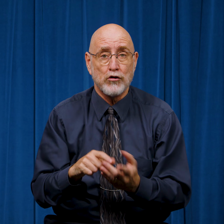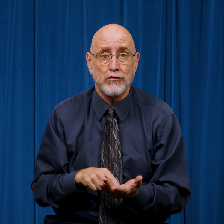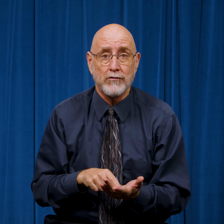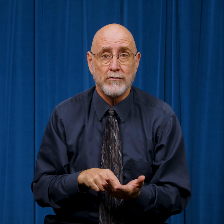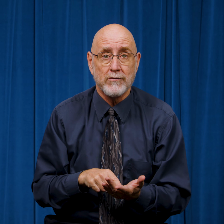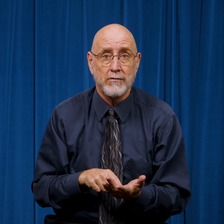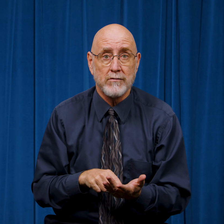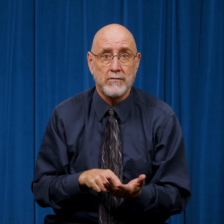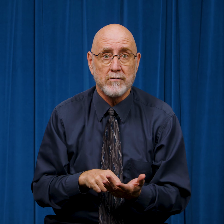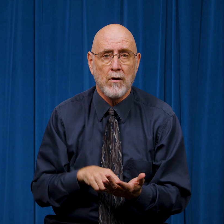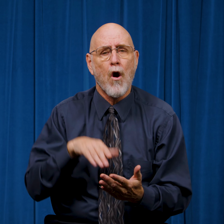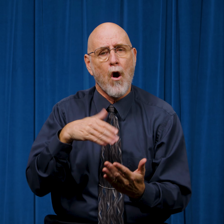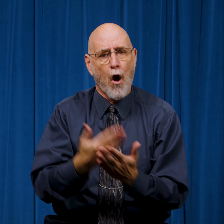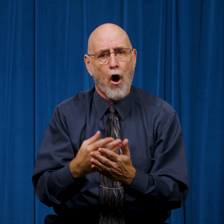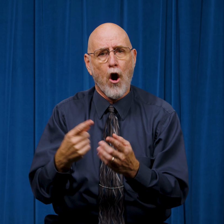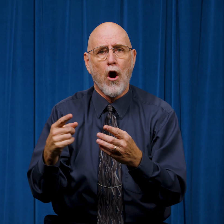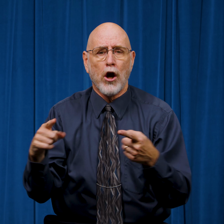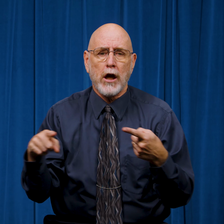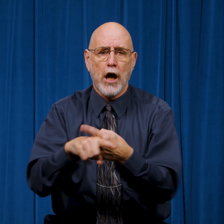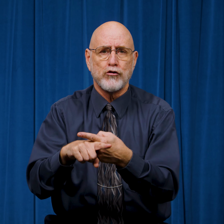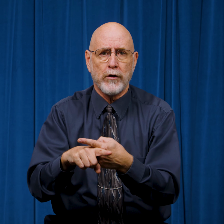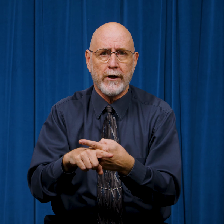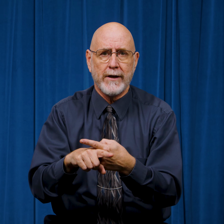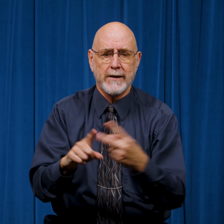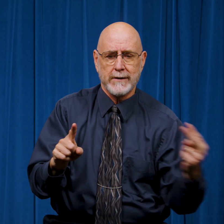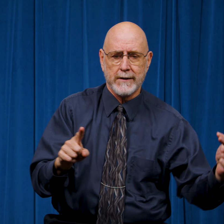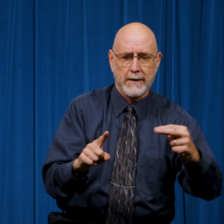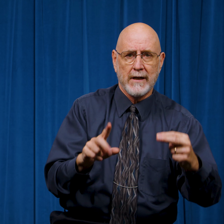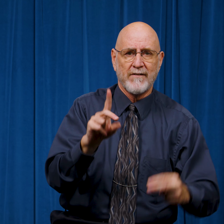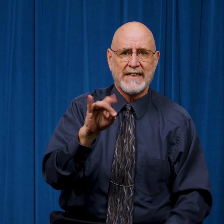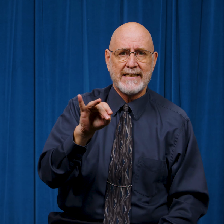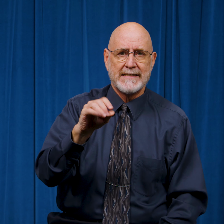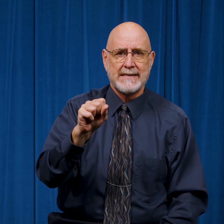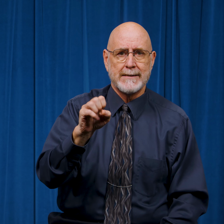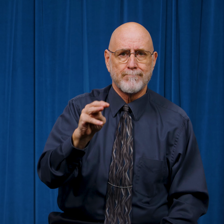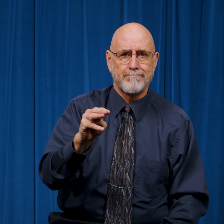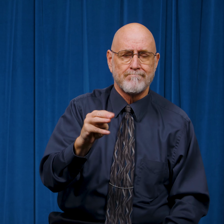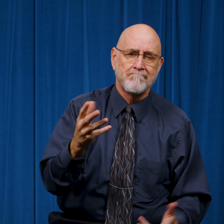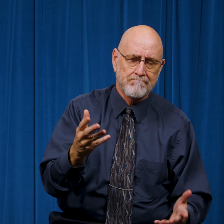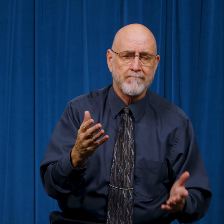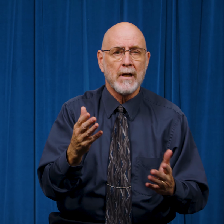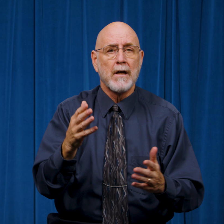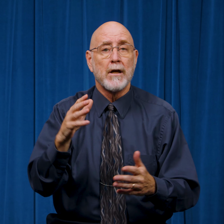all of which are contrary to the position of deism. Now, when we come to the Jefferson Memorial,